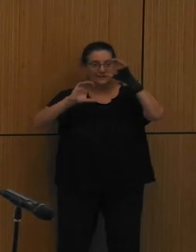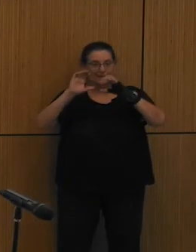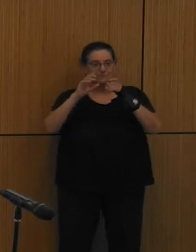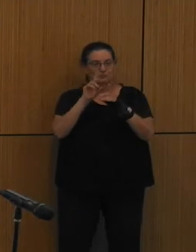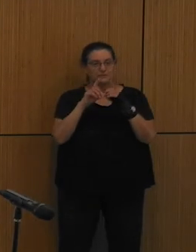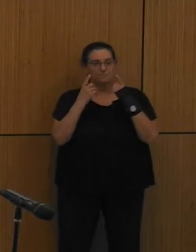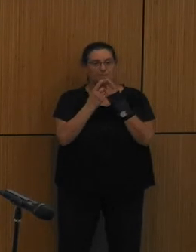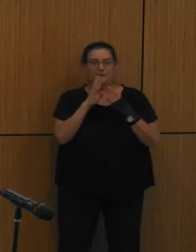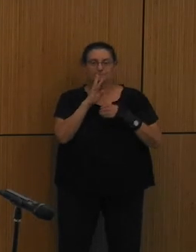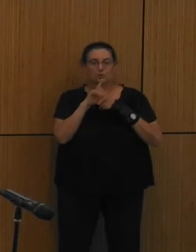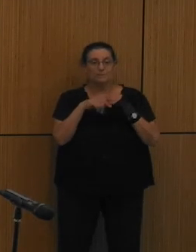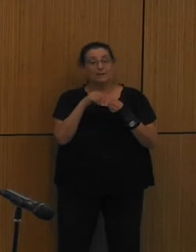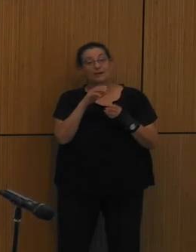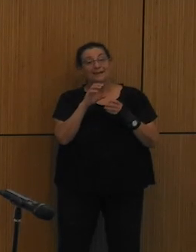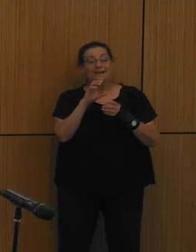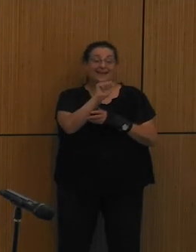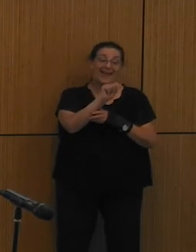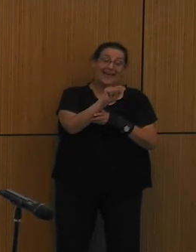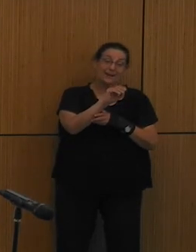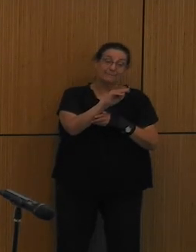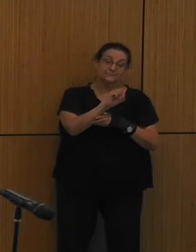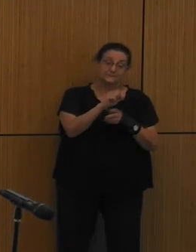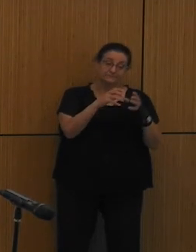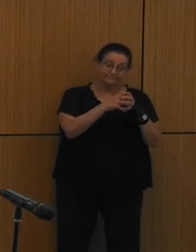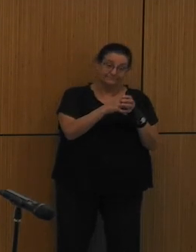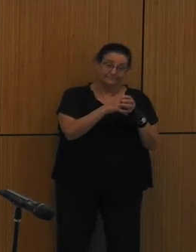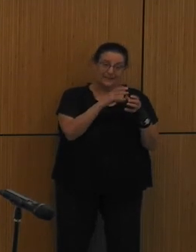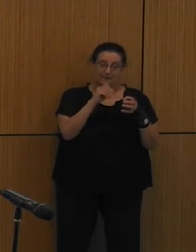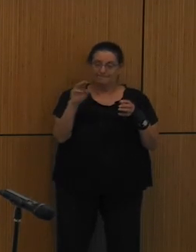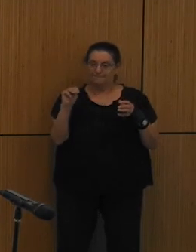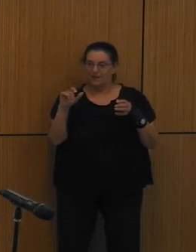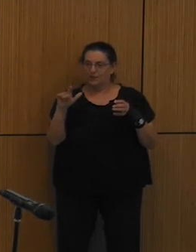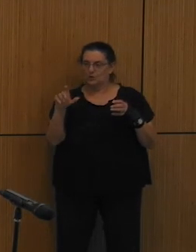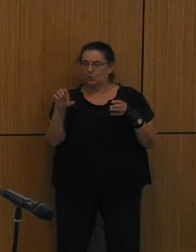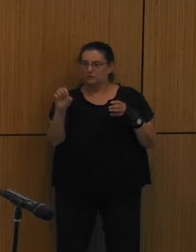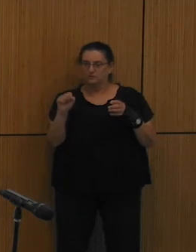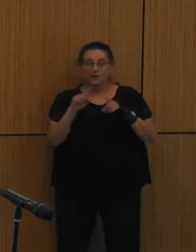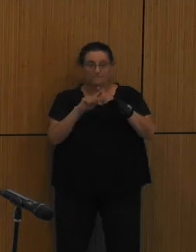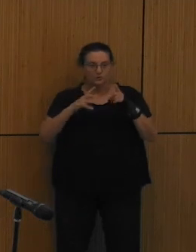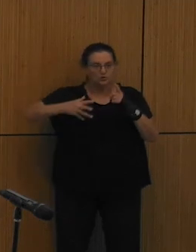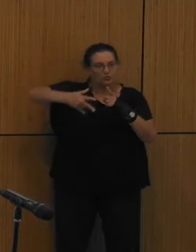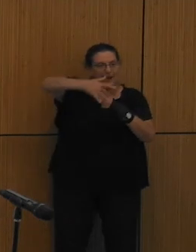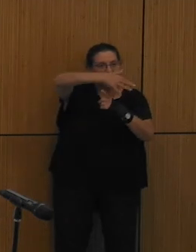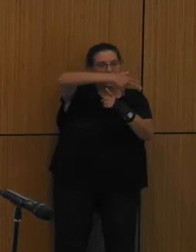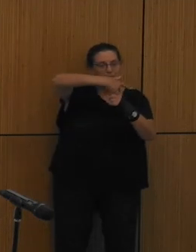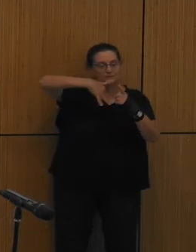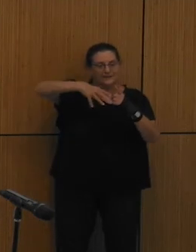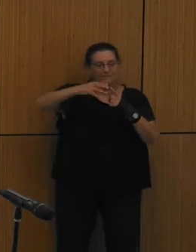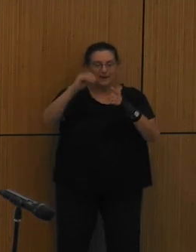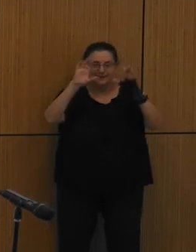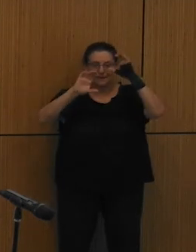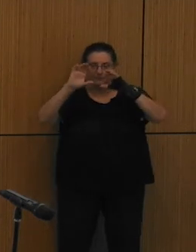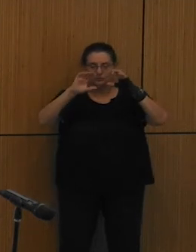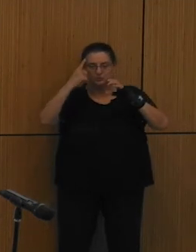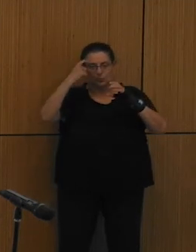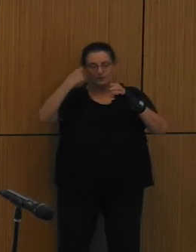atoms and molecules, which, as you know, you can't actually see. You're surrounded by chemicals. You're made of chemicals. We live in a chemical world.